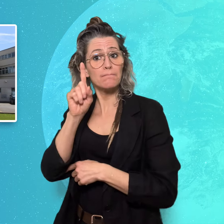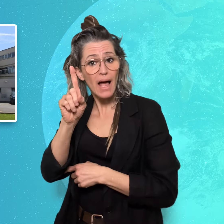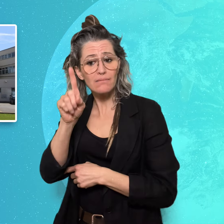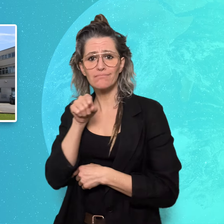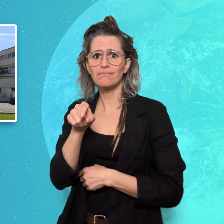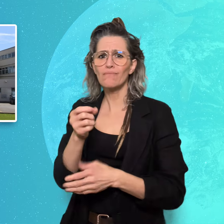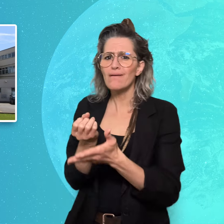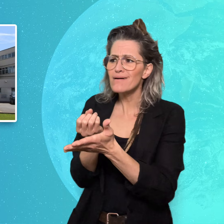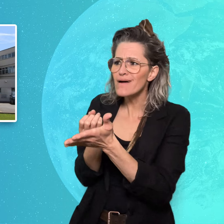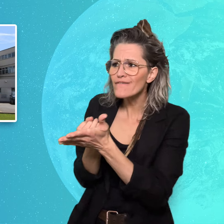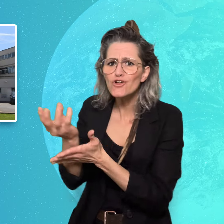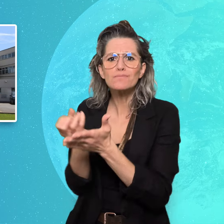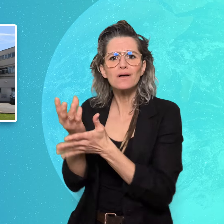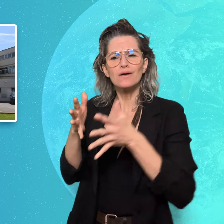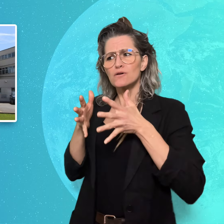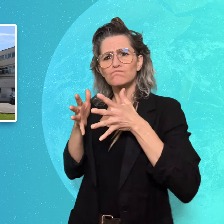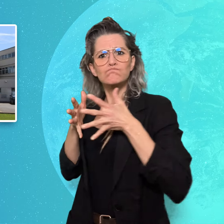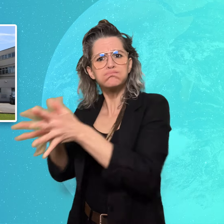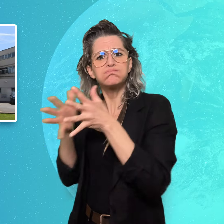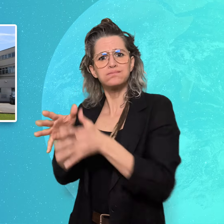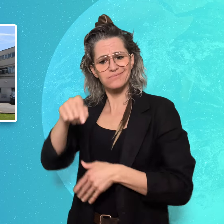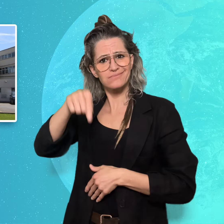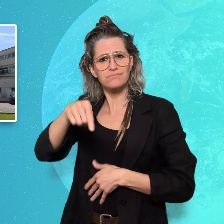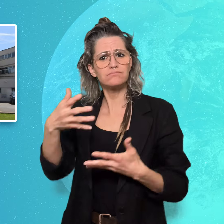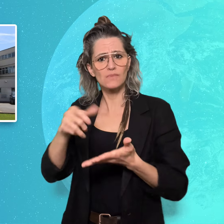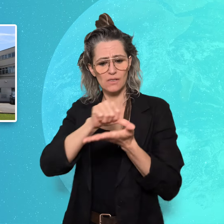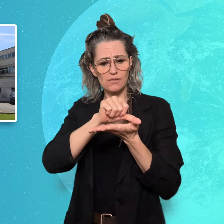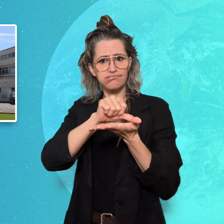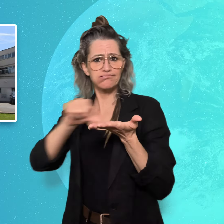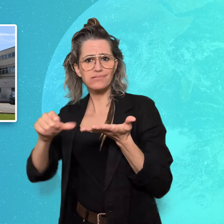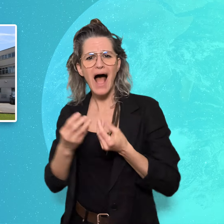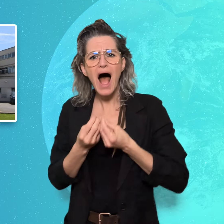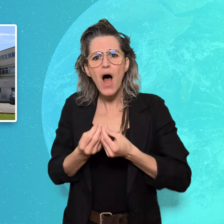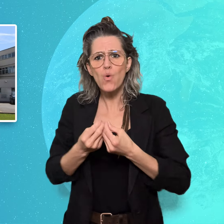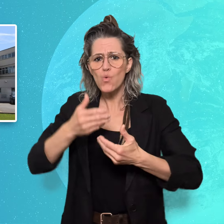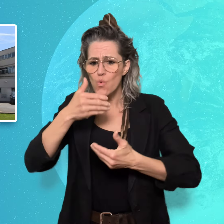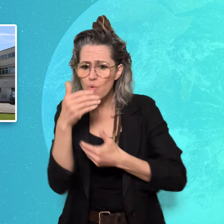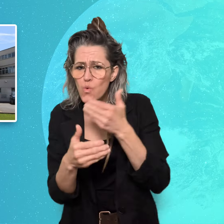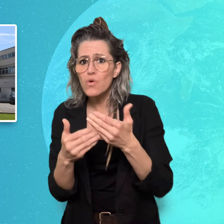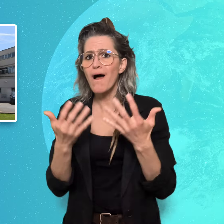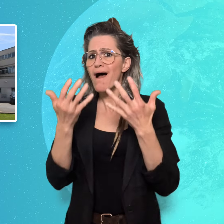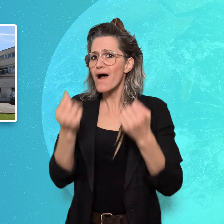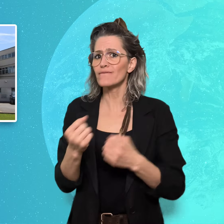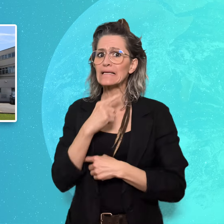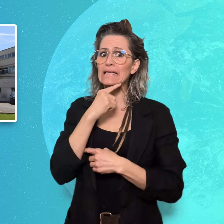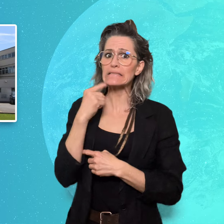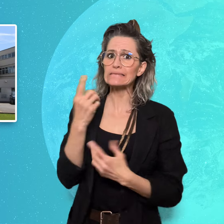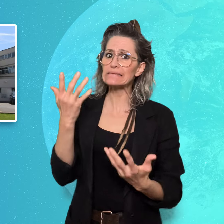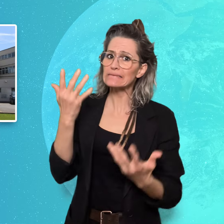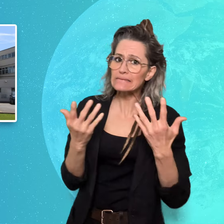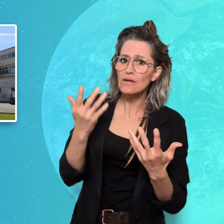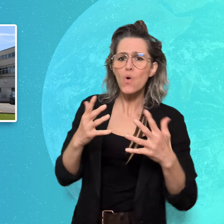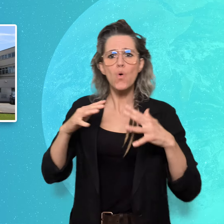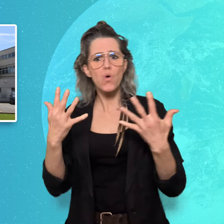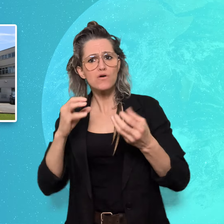about the risks and complications of the surgical procedure